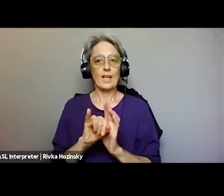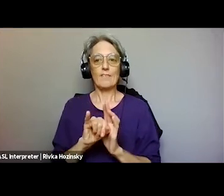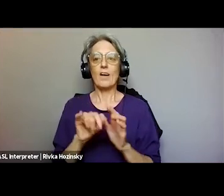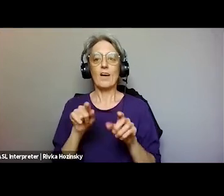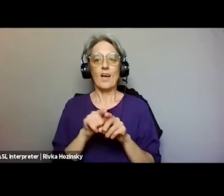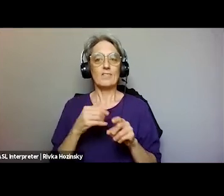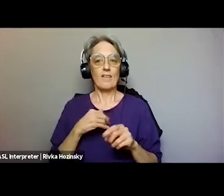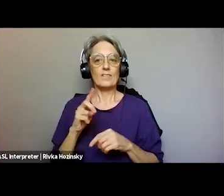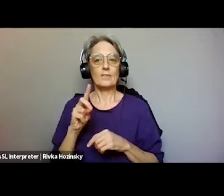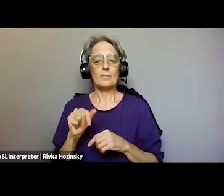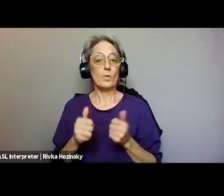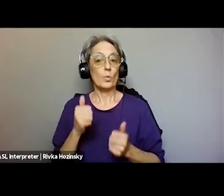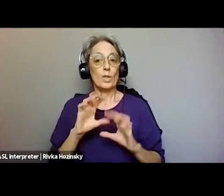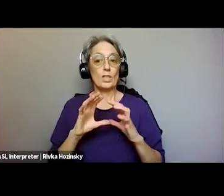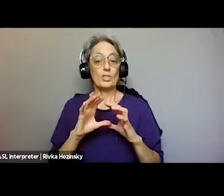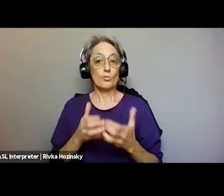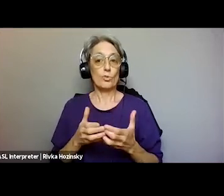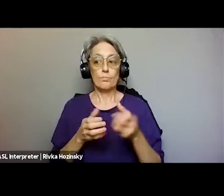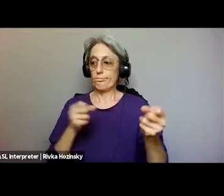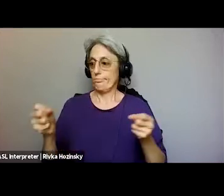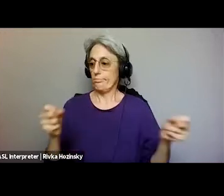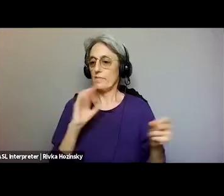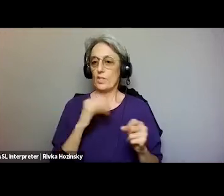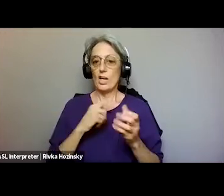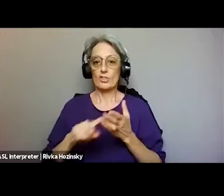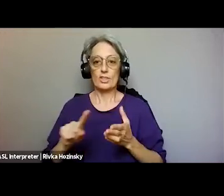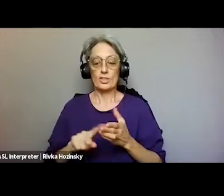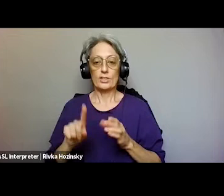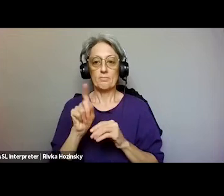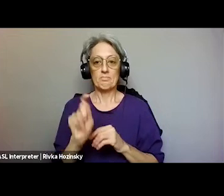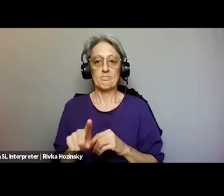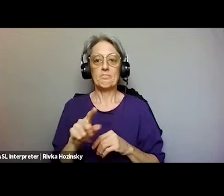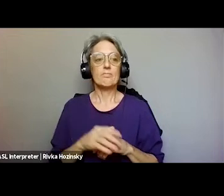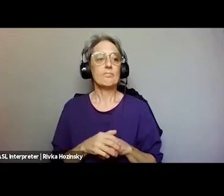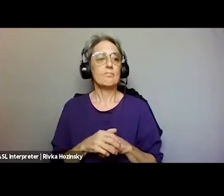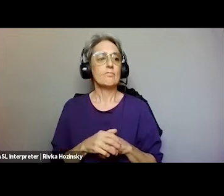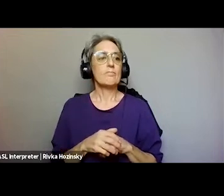What group do they go in in our research? And that adds sort of finding invisible disability in